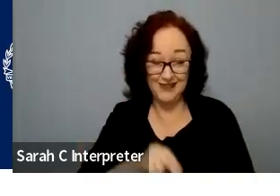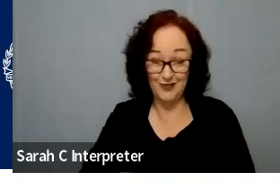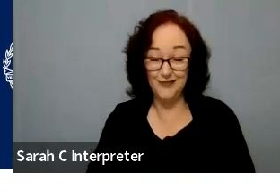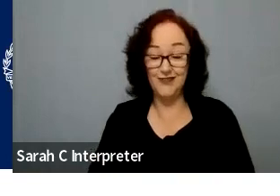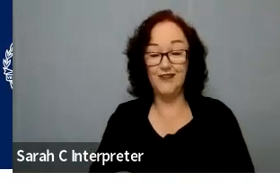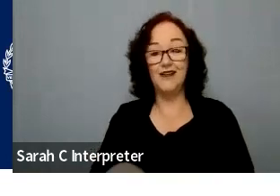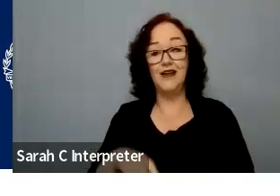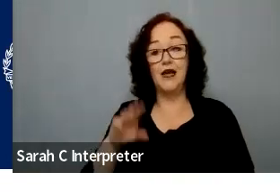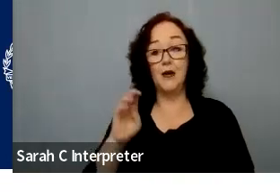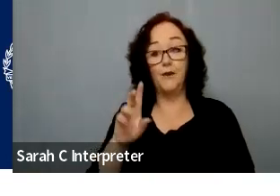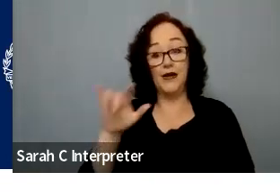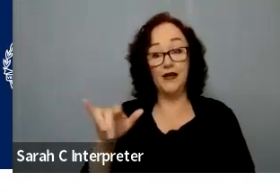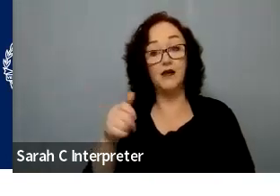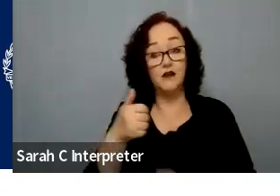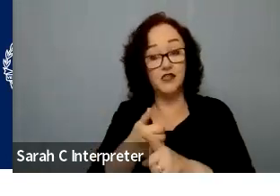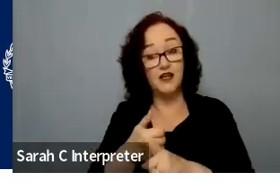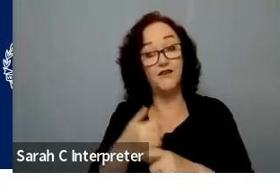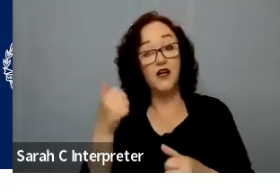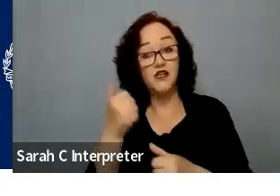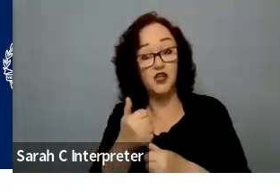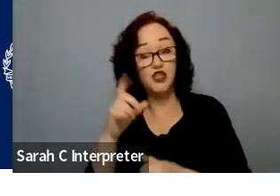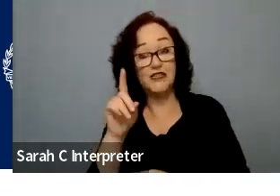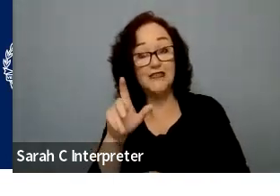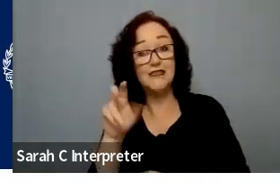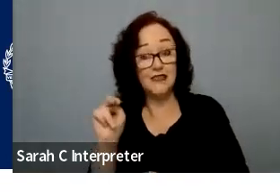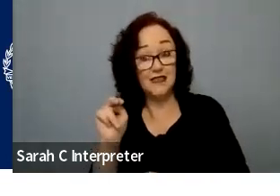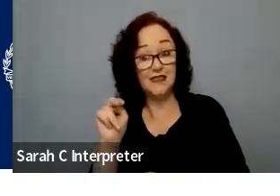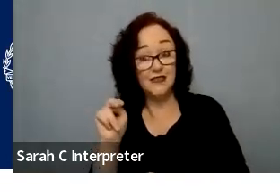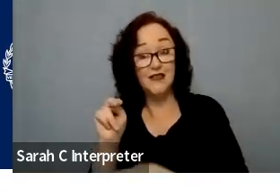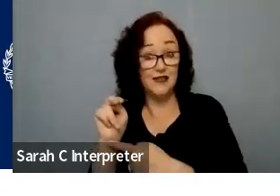academic programs in the College of Nursing, so that helps but it still